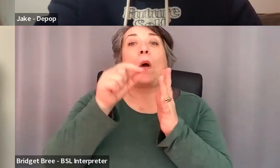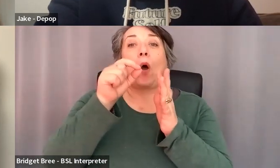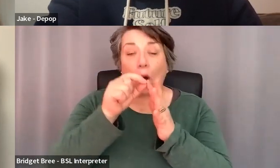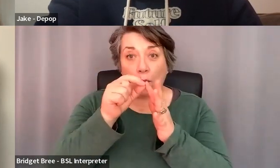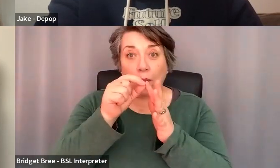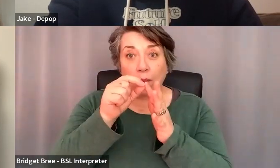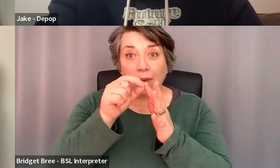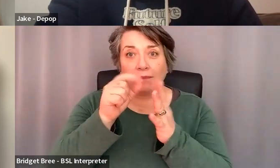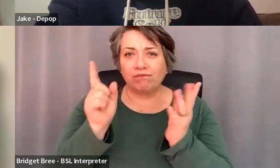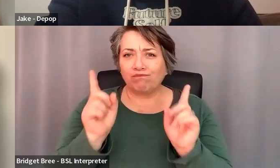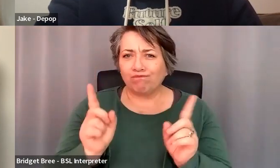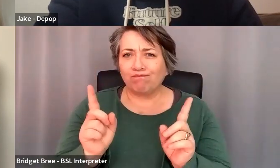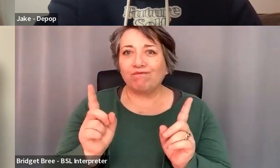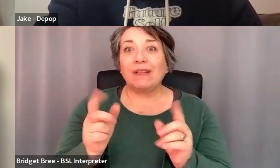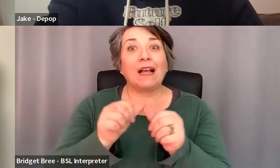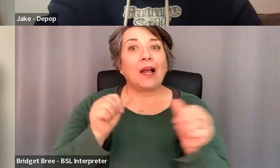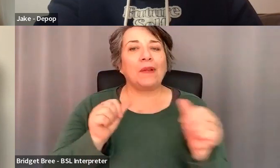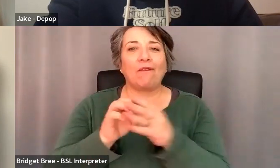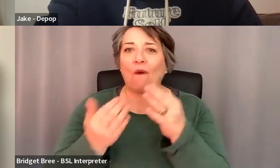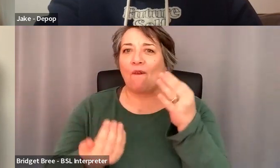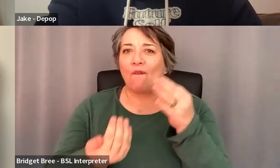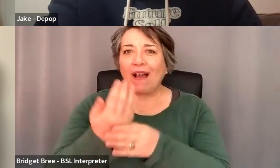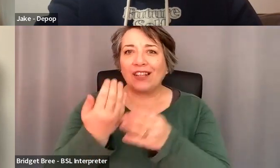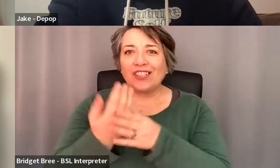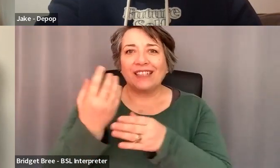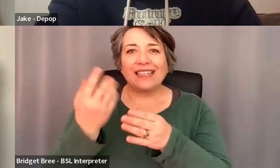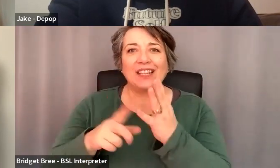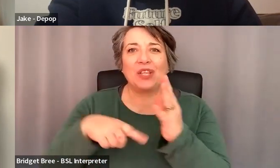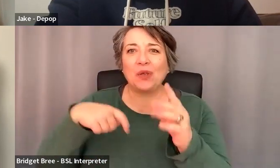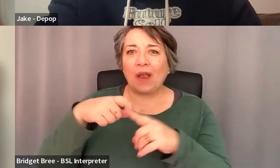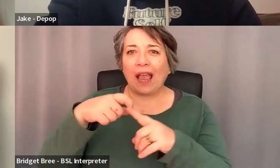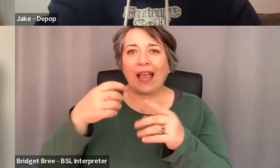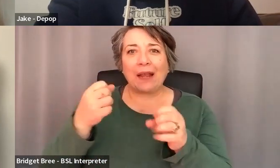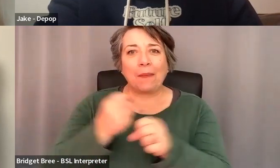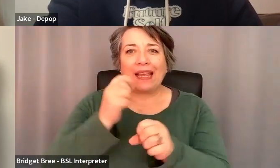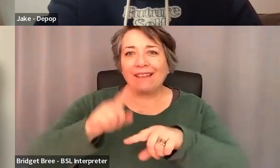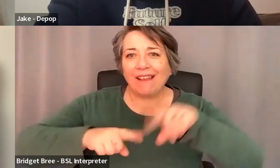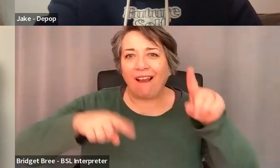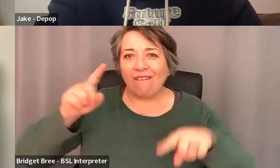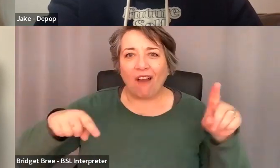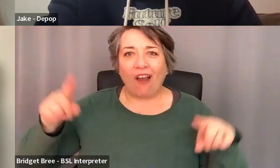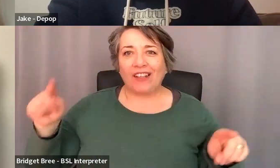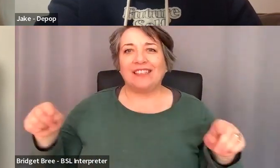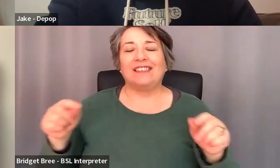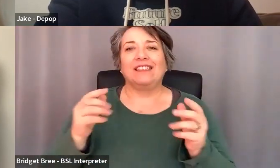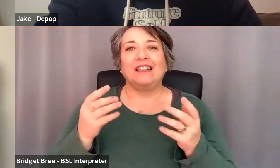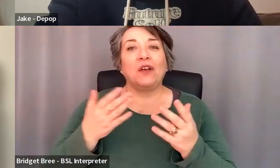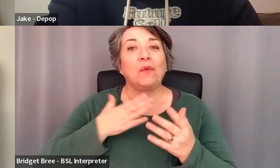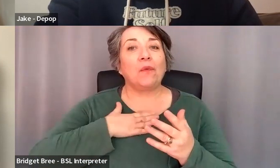It can be okay. We'd love for you all to get involved in in the session today. looking to make the marketplace the fost fashion and diverse it can be. We'd love for you to get involved in the session, if you say Hi or